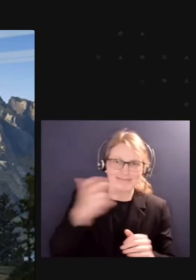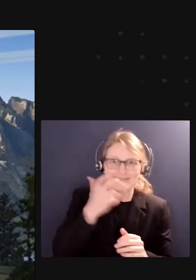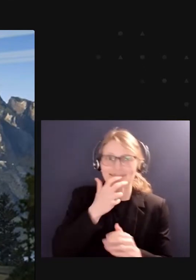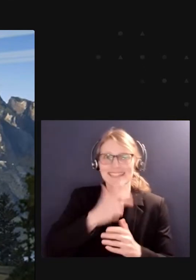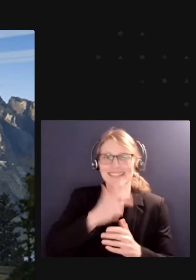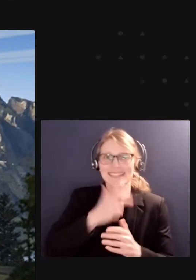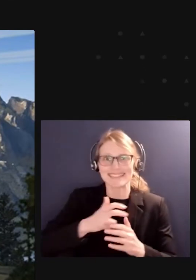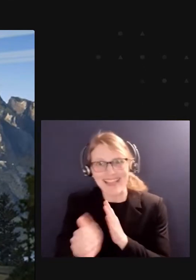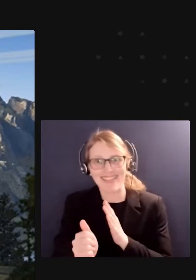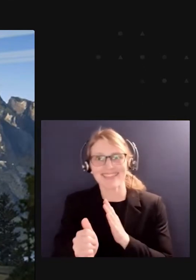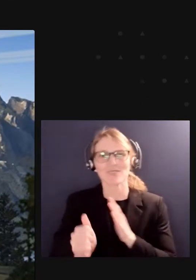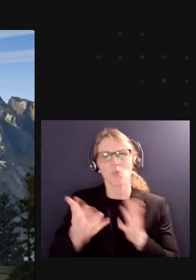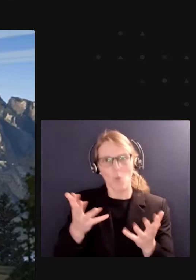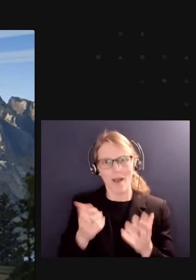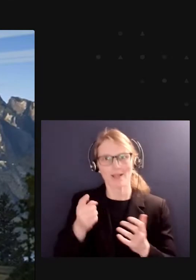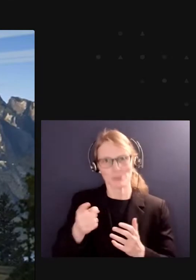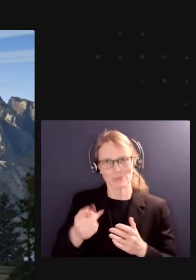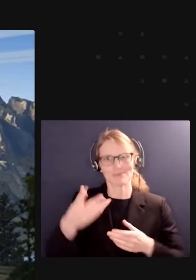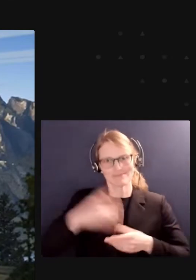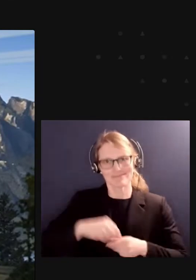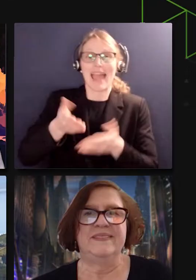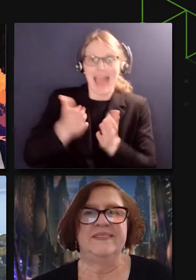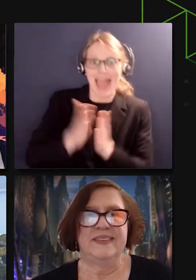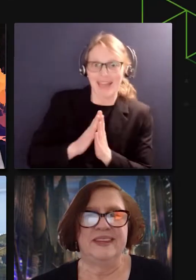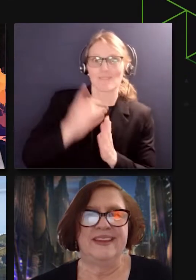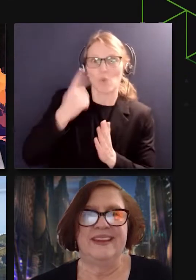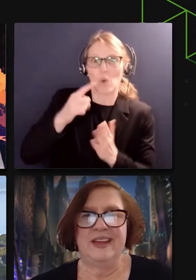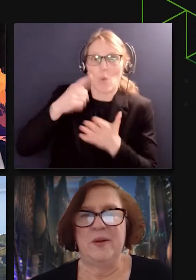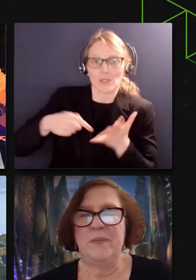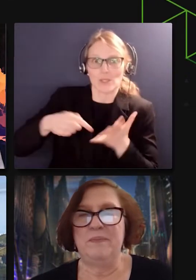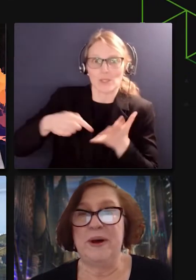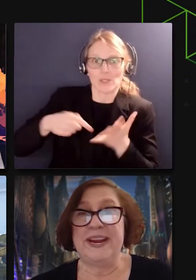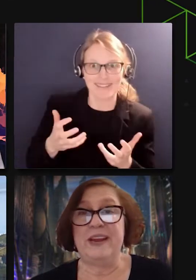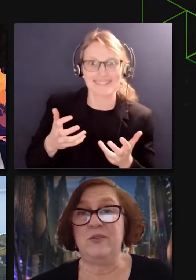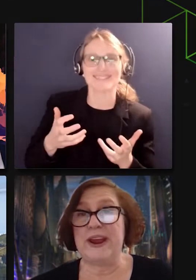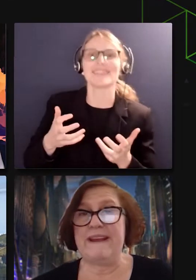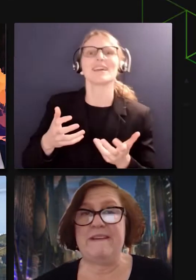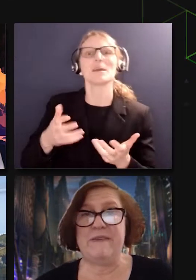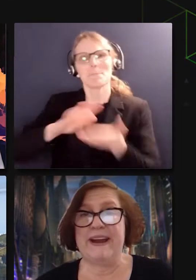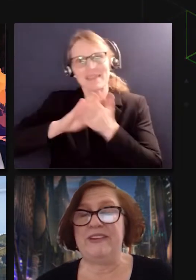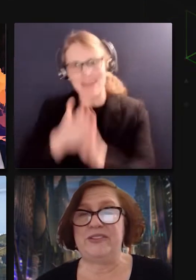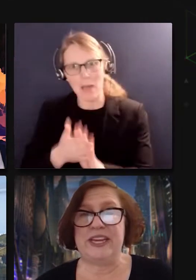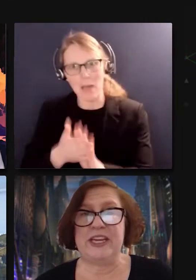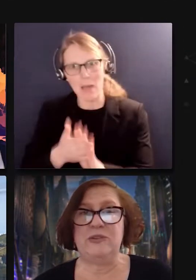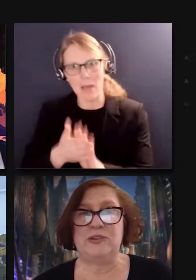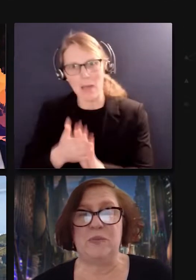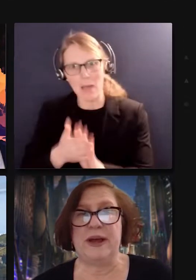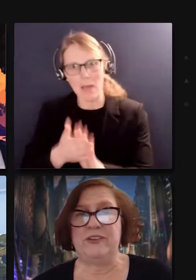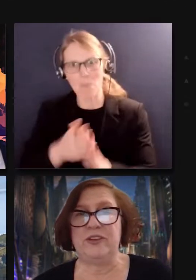and think about where you want to take the industry going forward. Bonnie, great advice. Thank you so much.